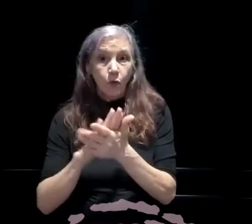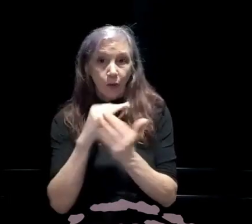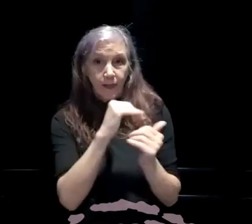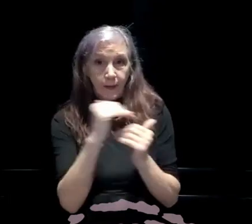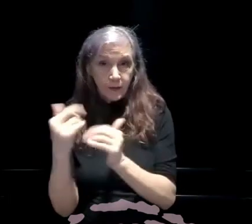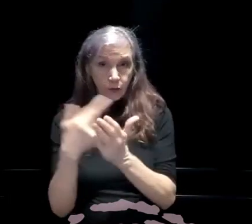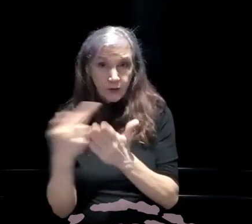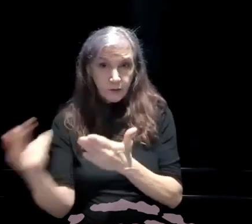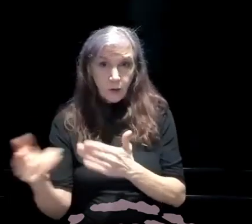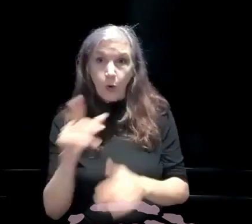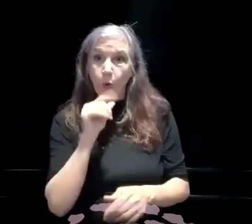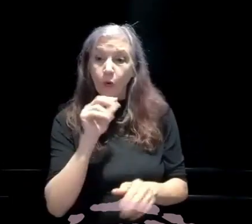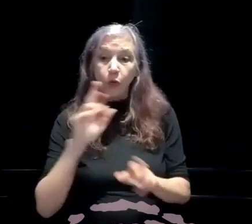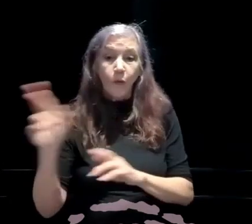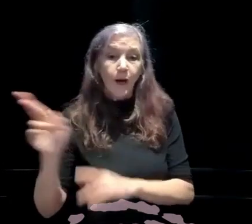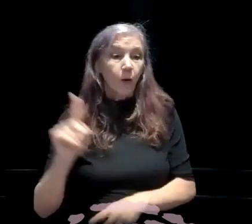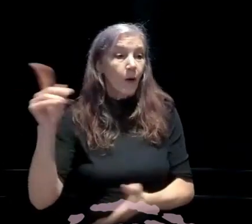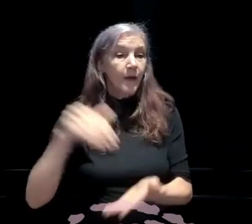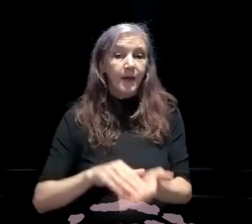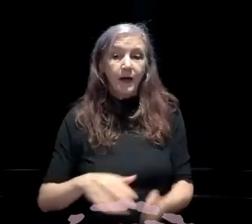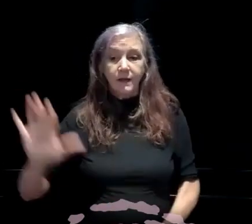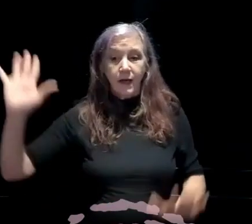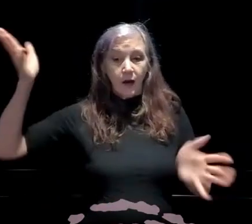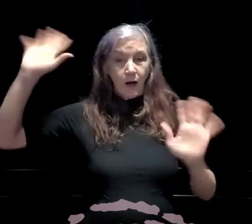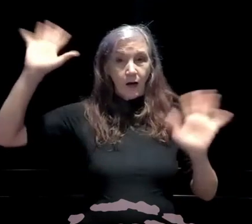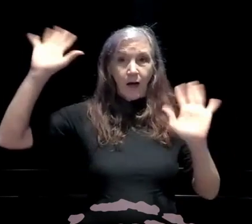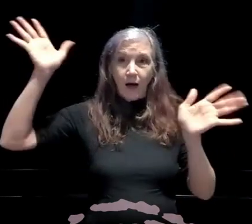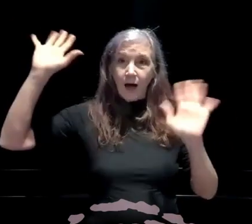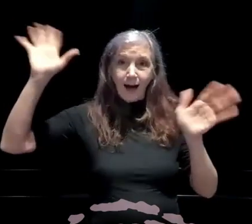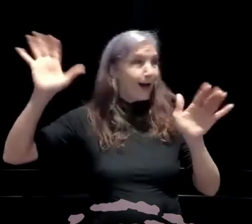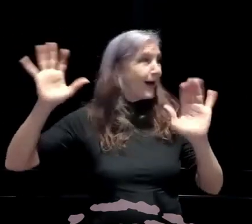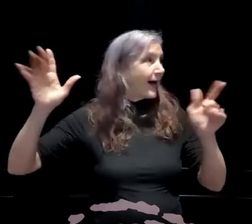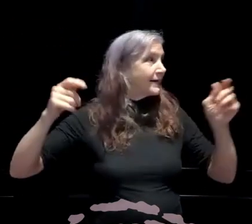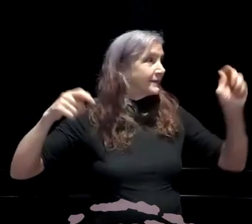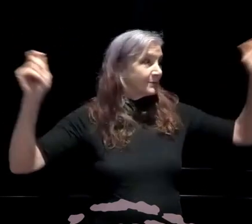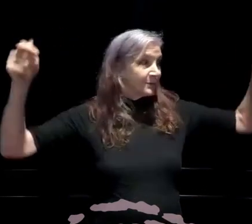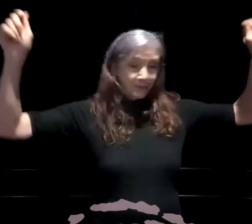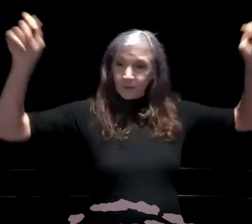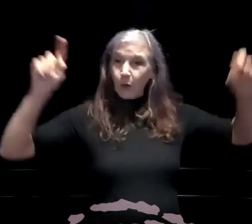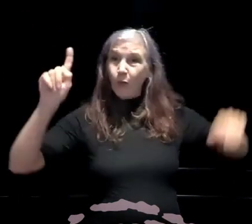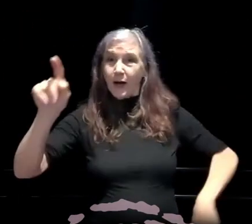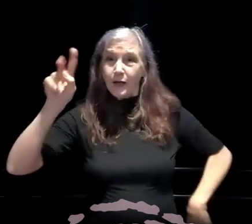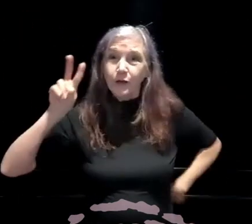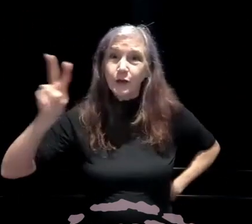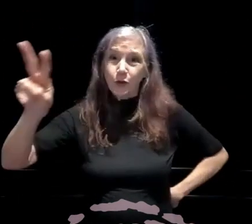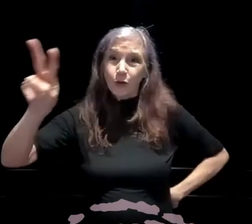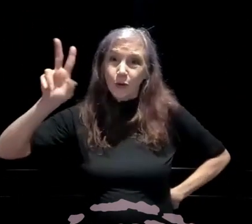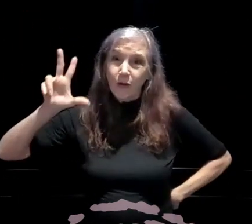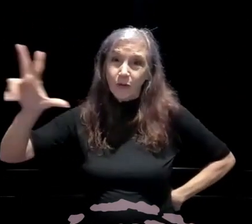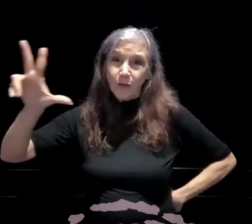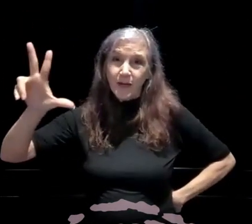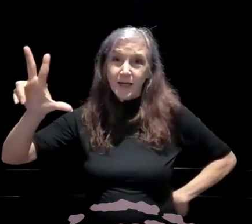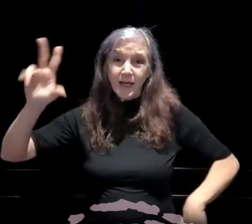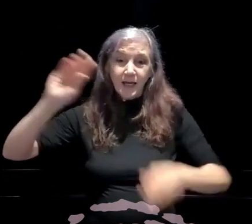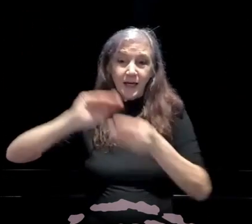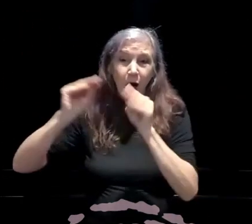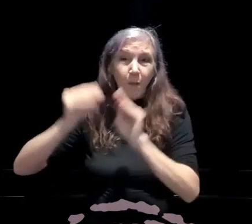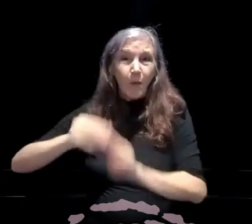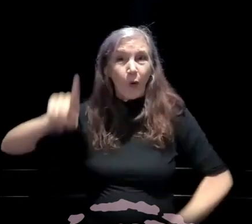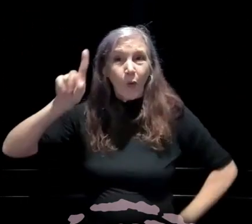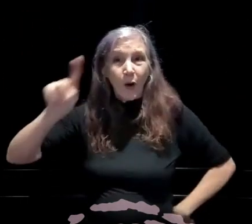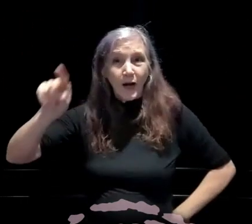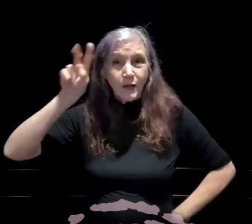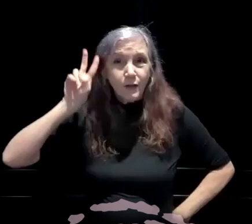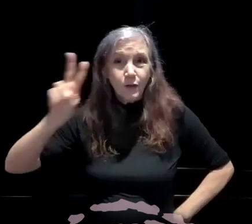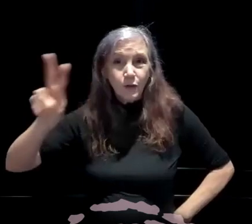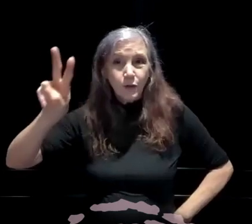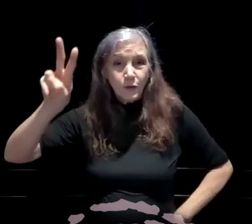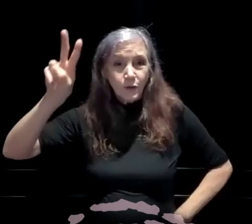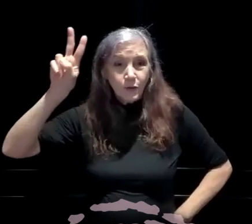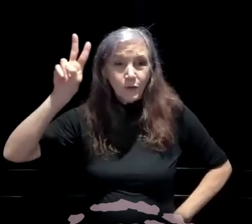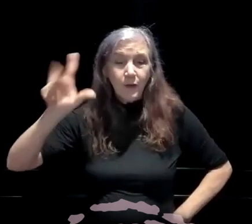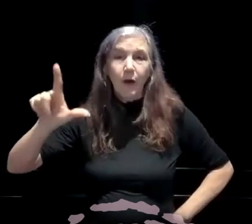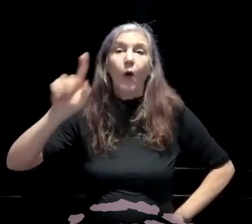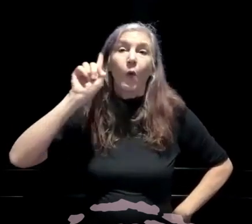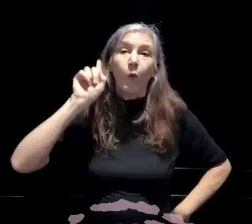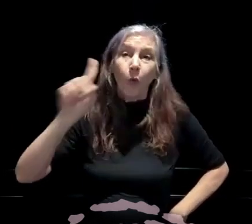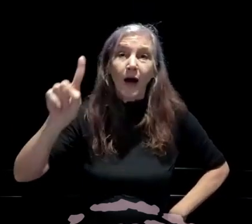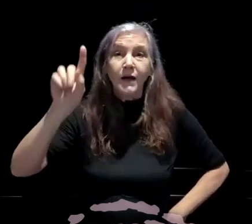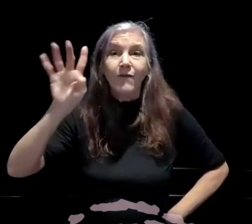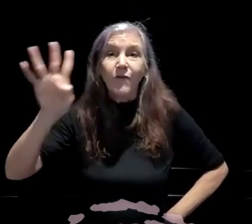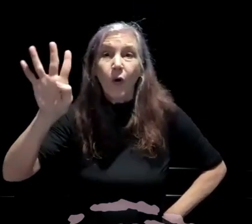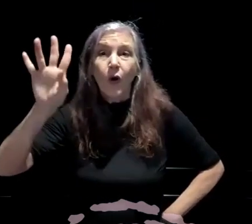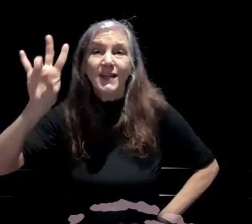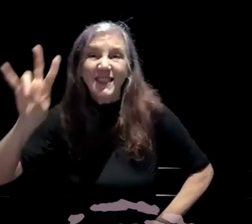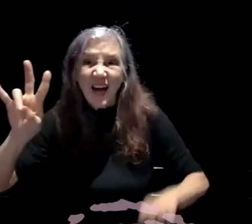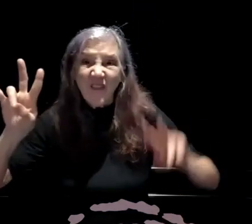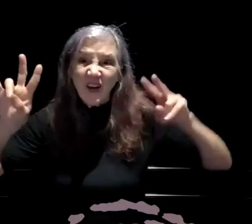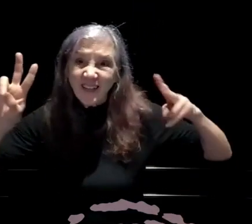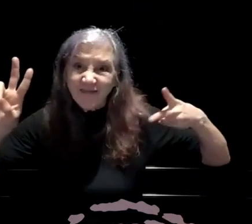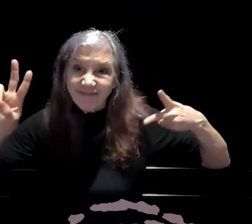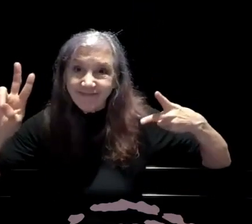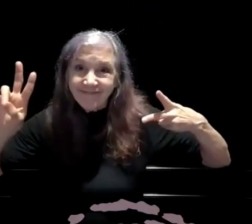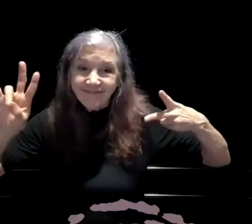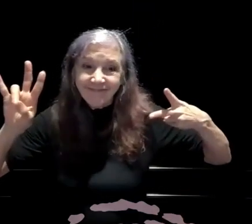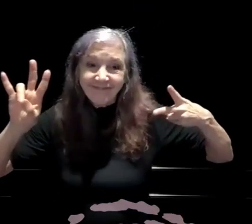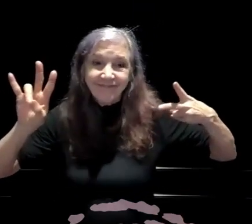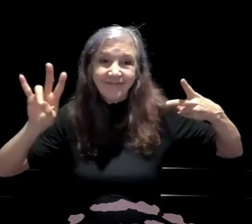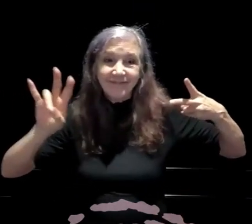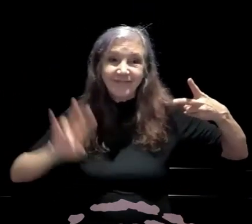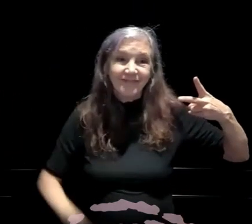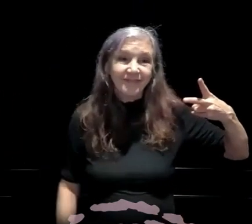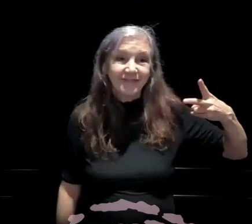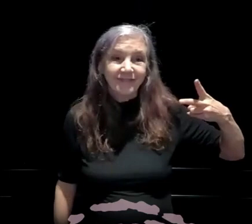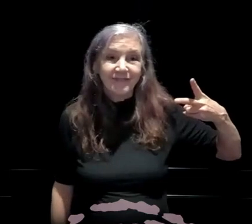So who's ready to join me for a gift? Of a thousand dollars thank you right here